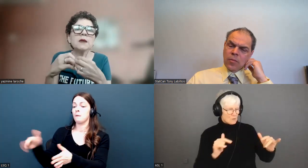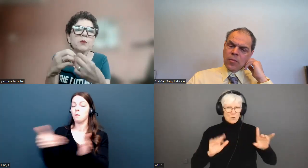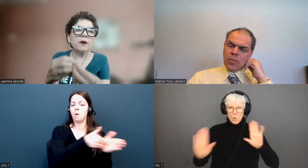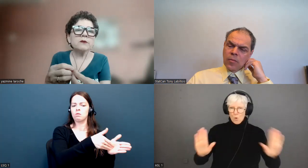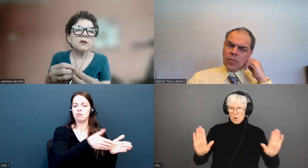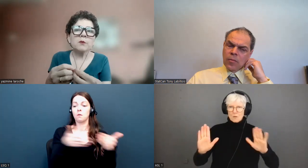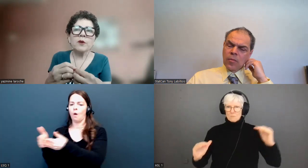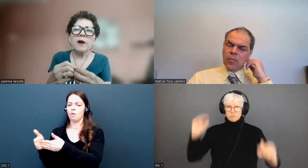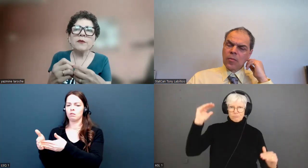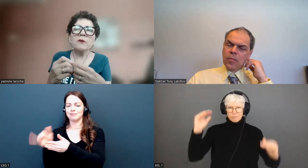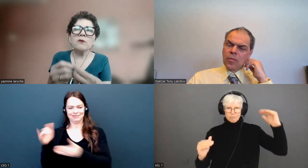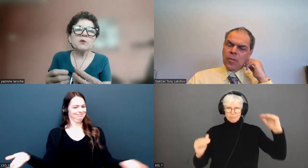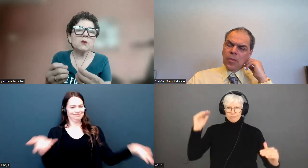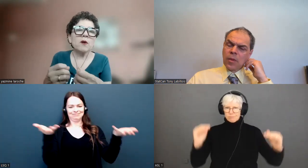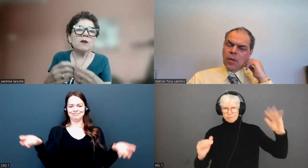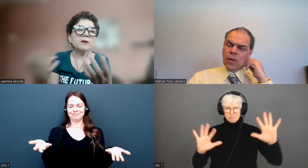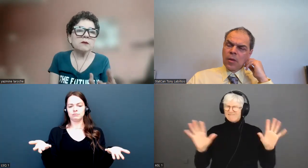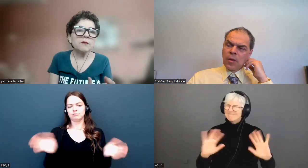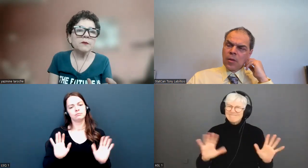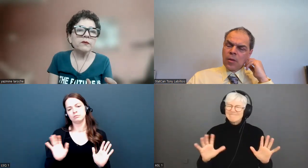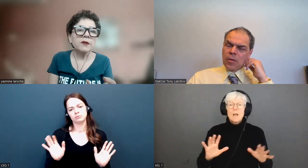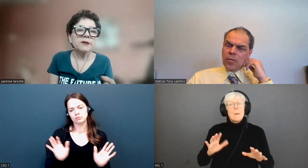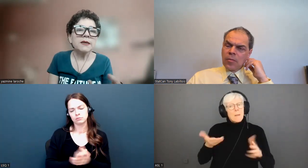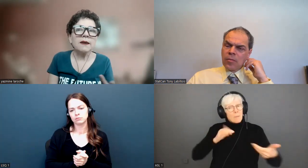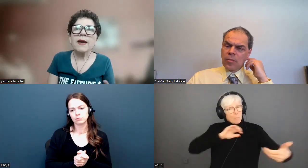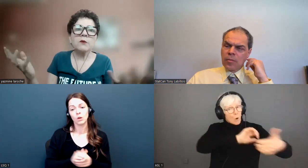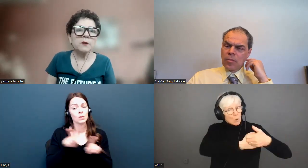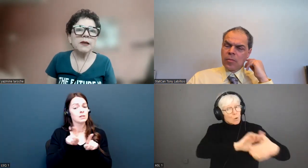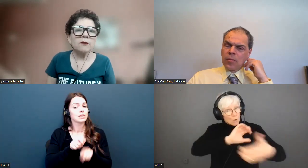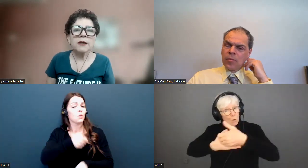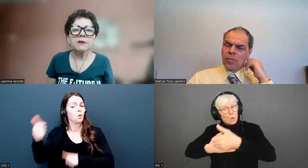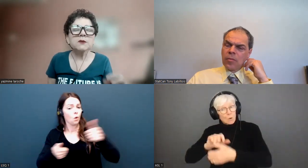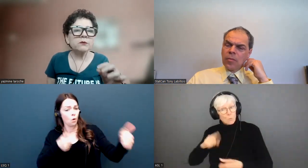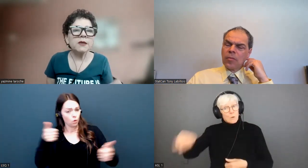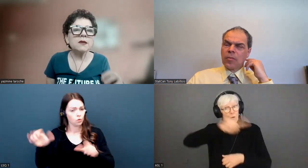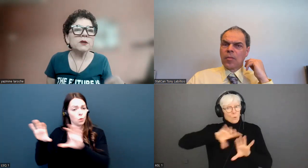in partnership with other groups who are also seeking Equitable outcomes is really really